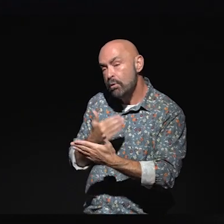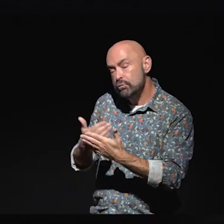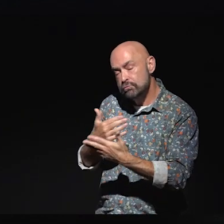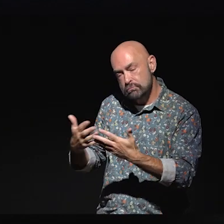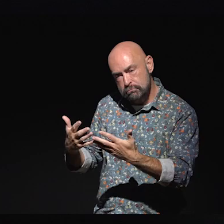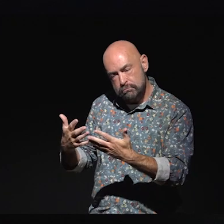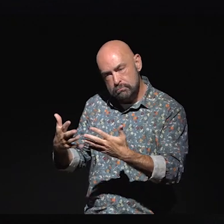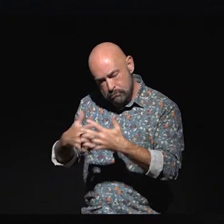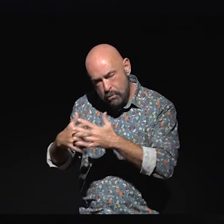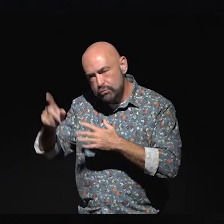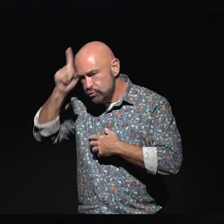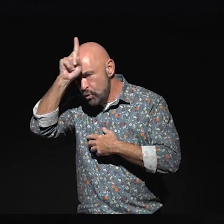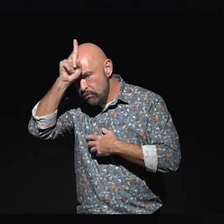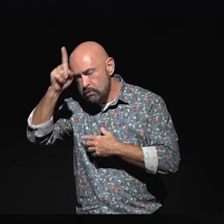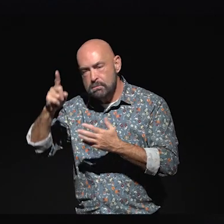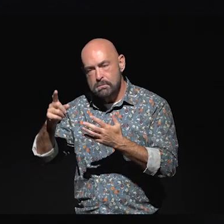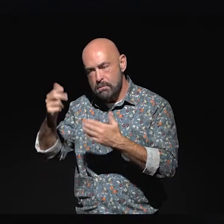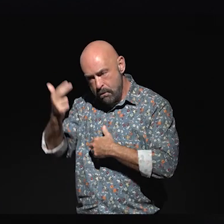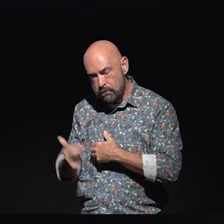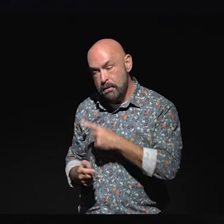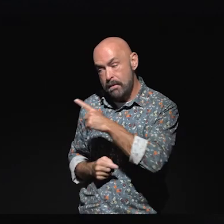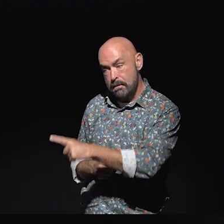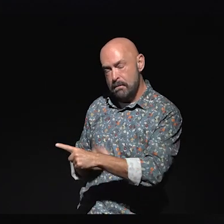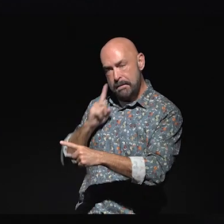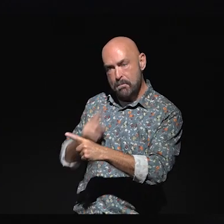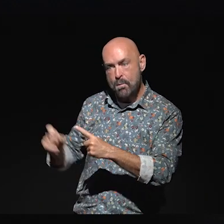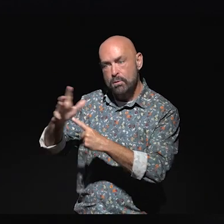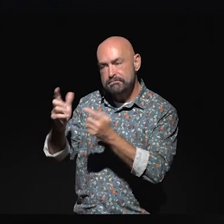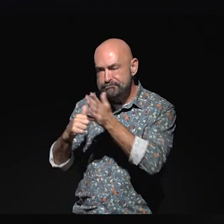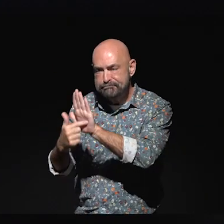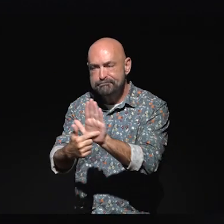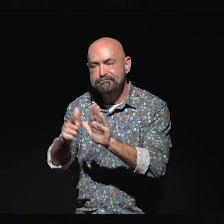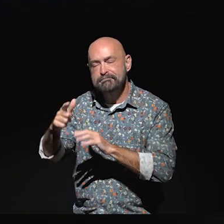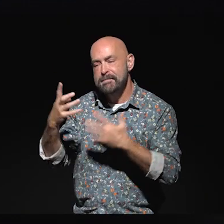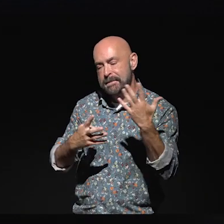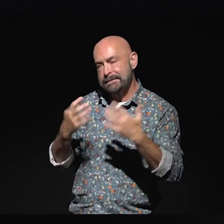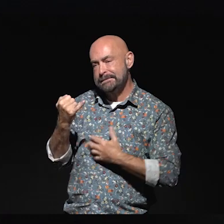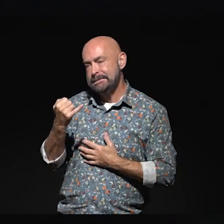and a scene of very important exhibitions, including, in 1962,